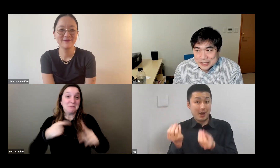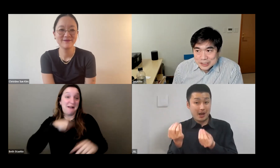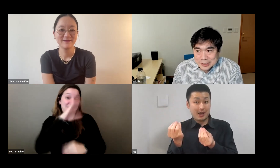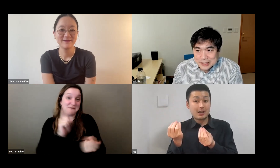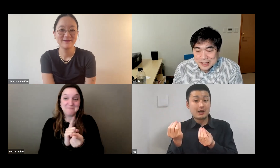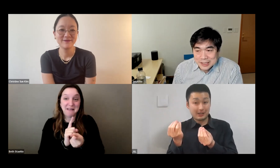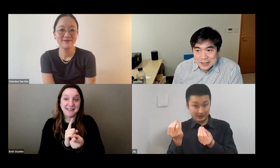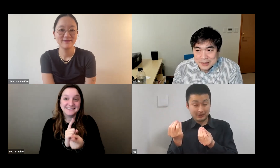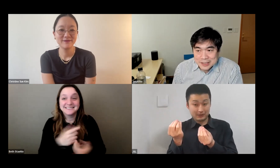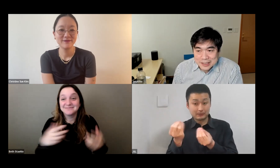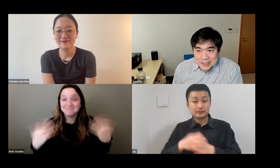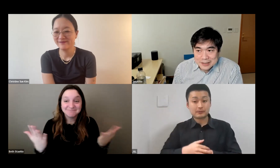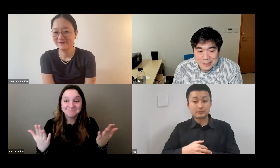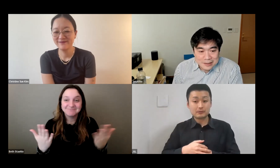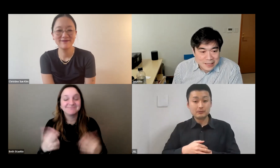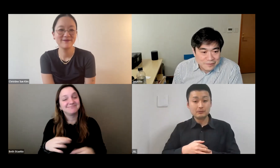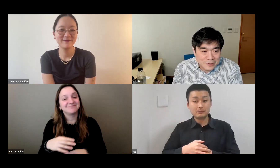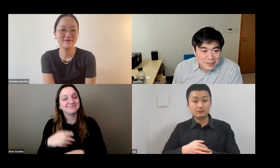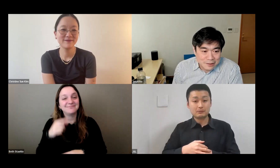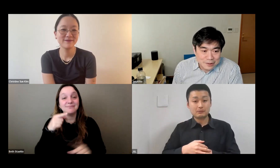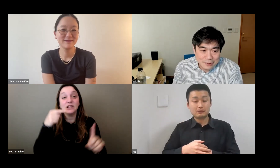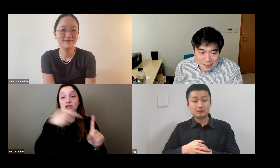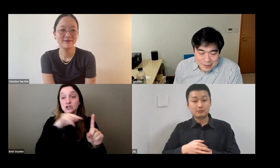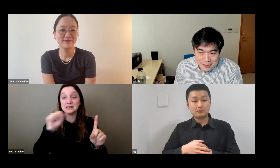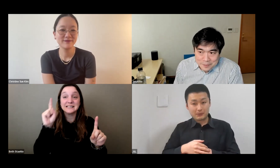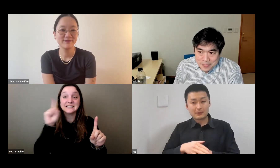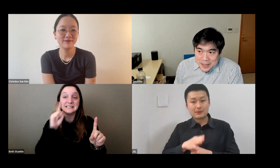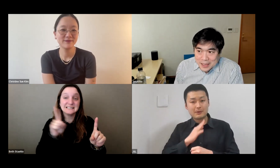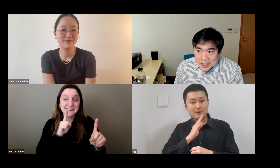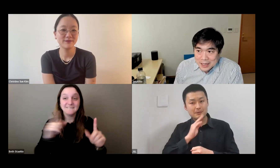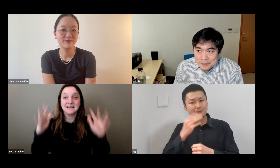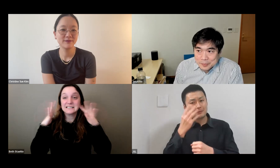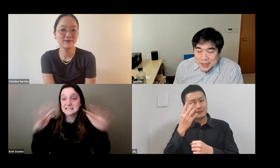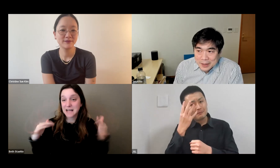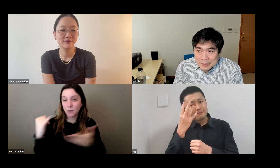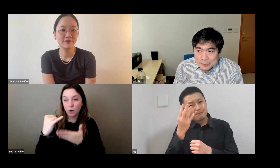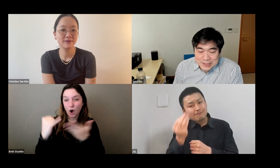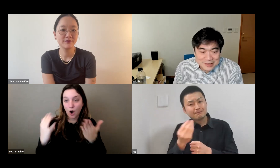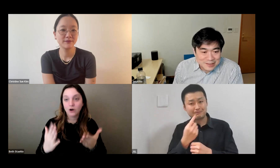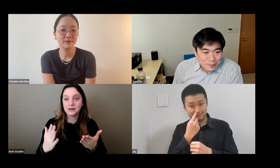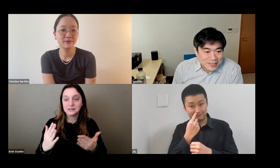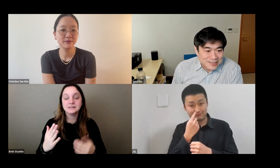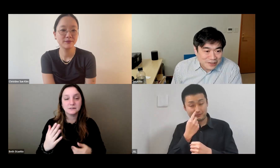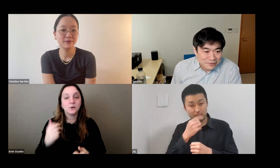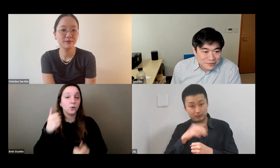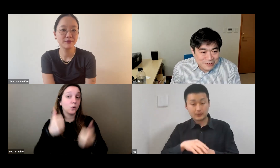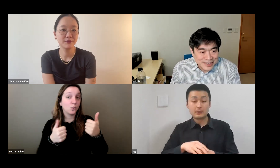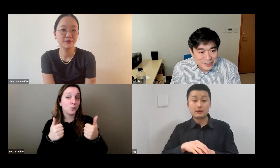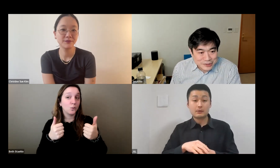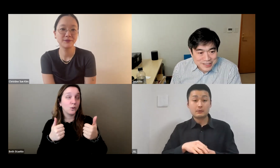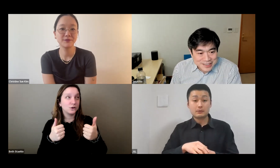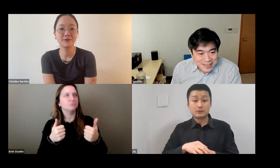She is a deaf sound artist, which is in itself a very interesting